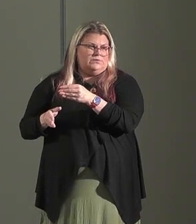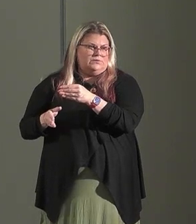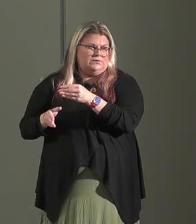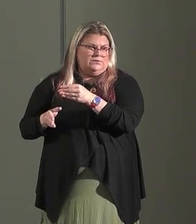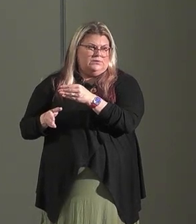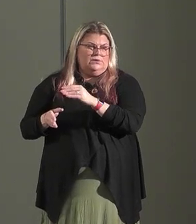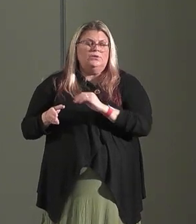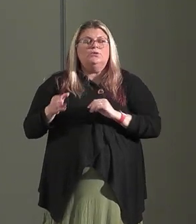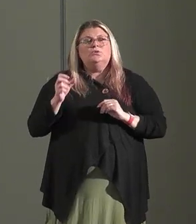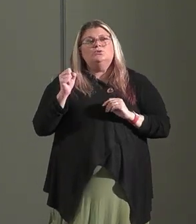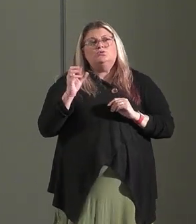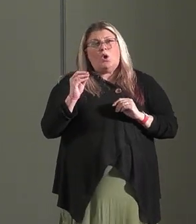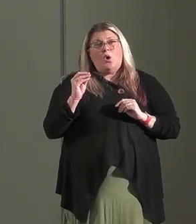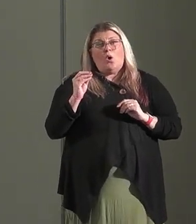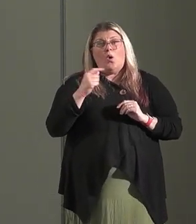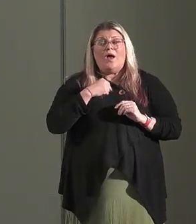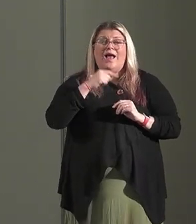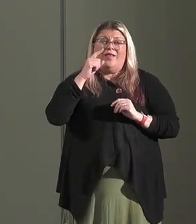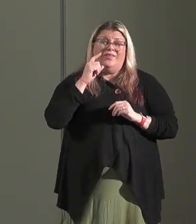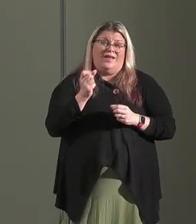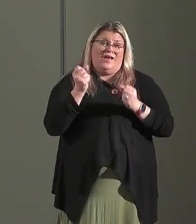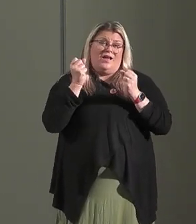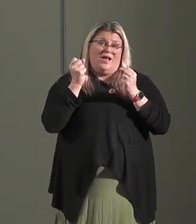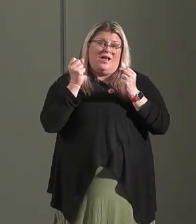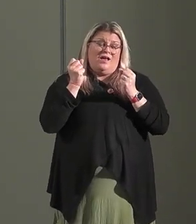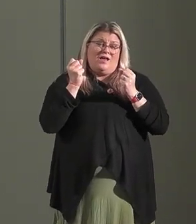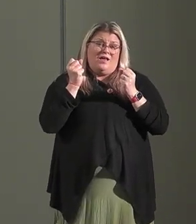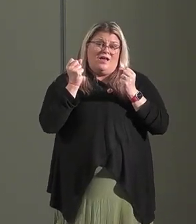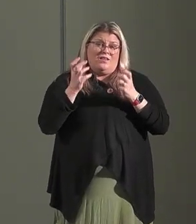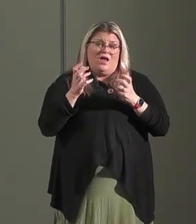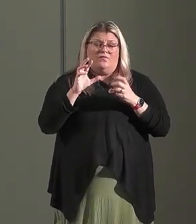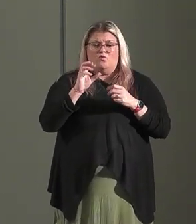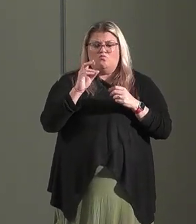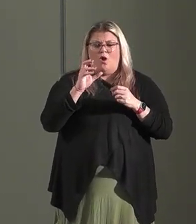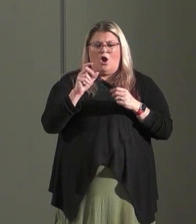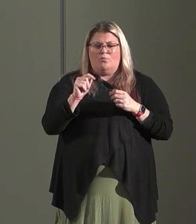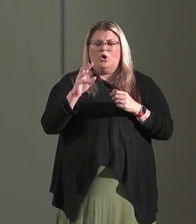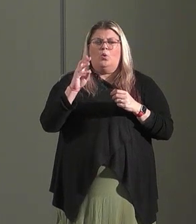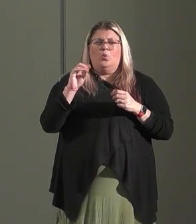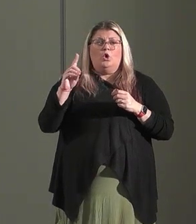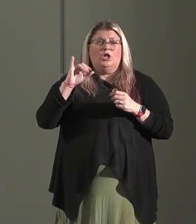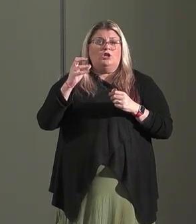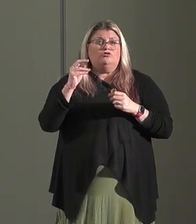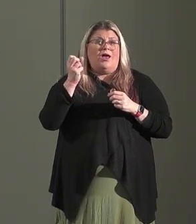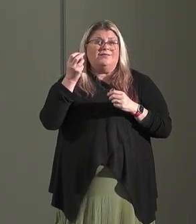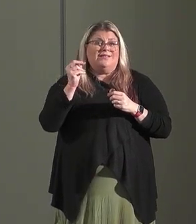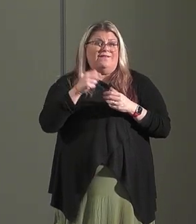So I think a lot of Robert wood Johnson foundation illustration that many people